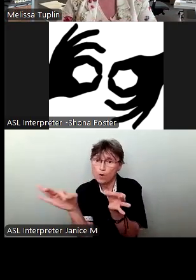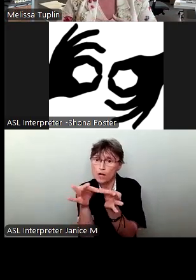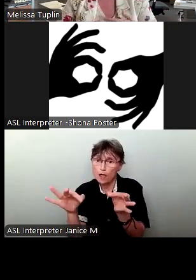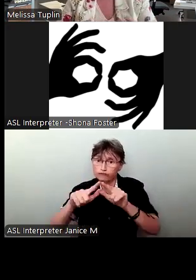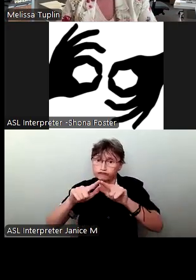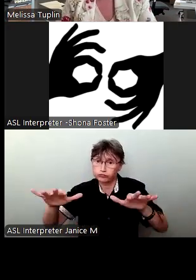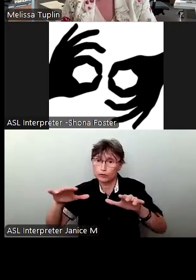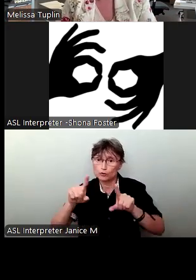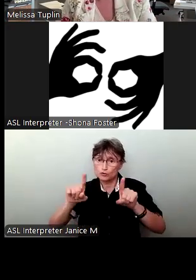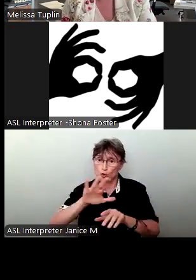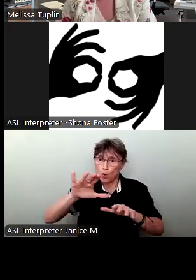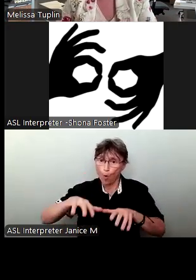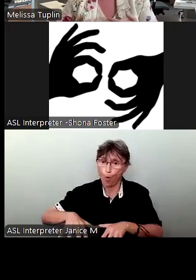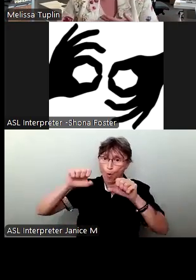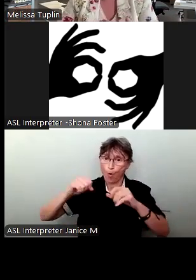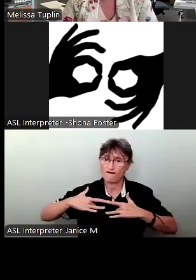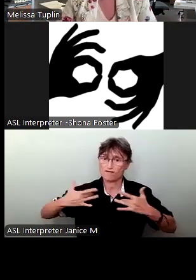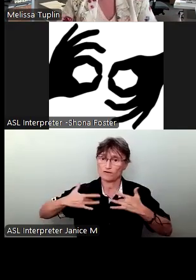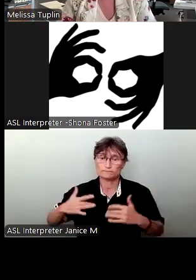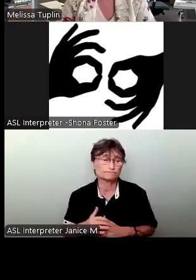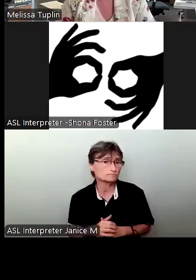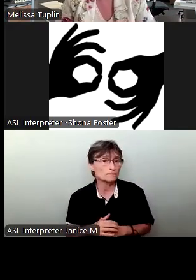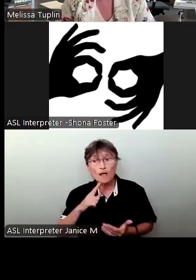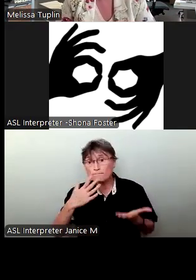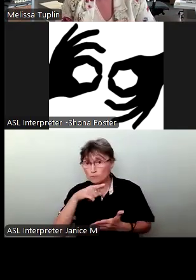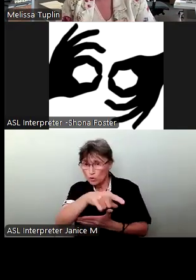is a cultural barrier that makes it hard for some people to feel like they can